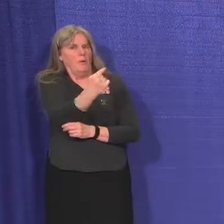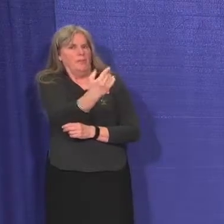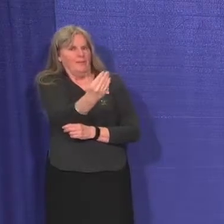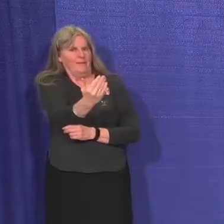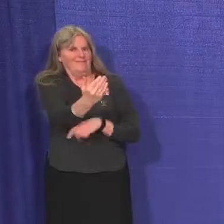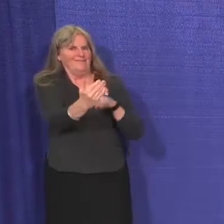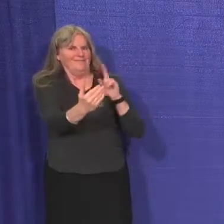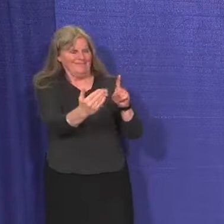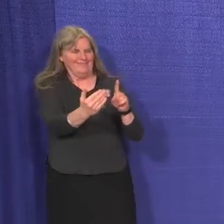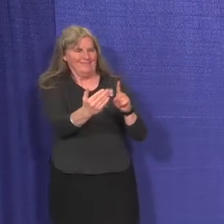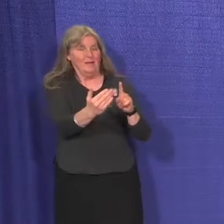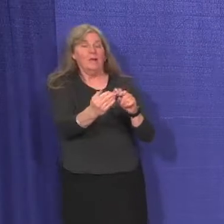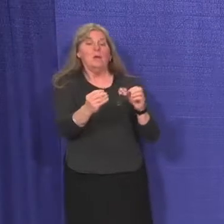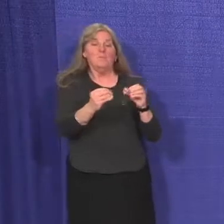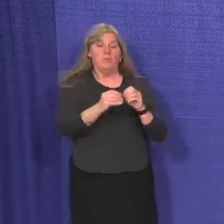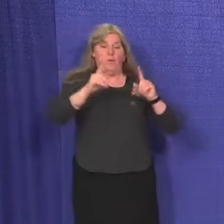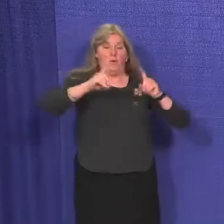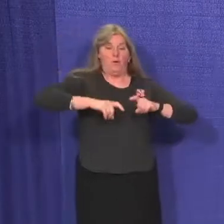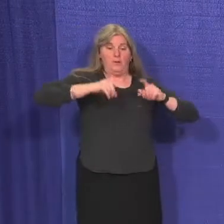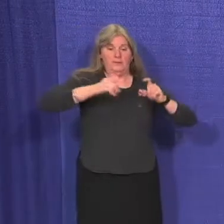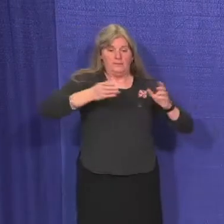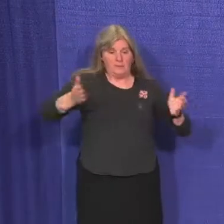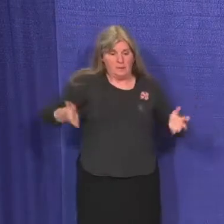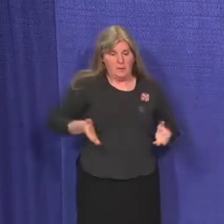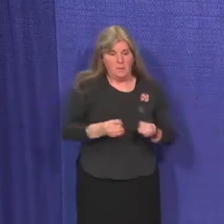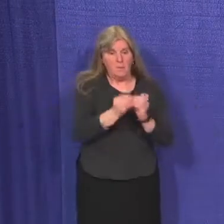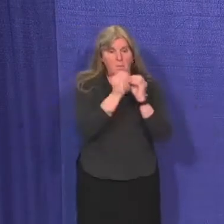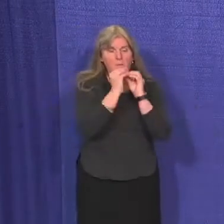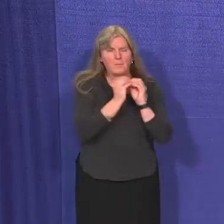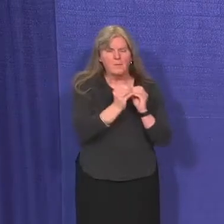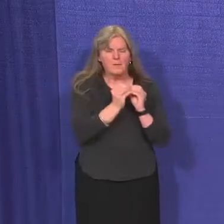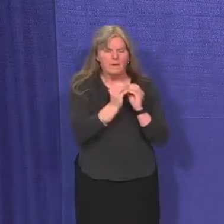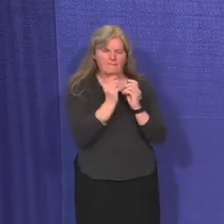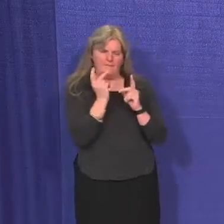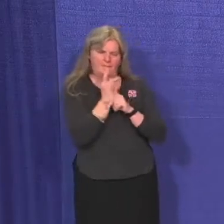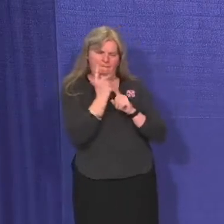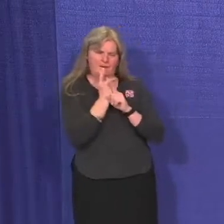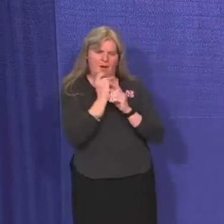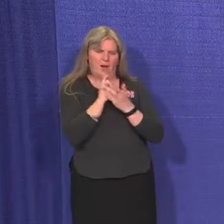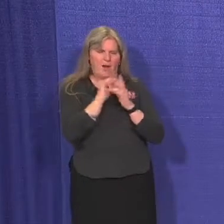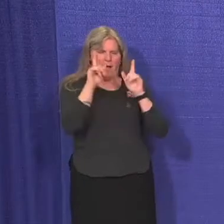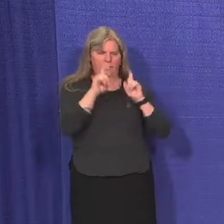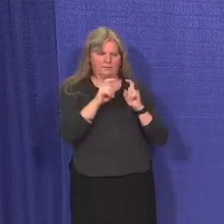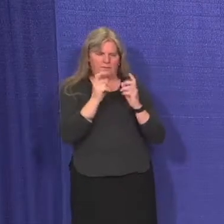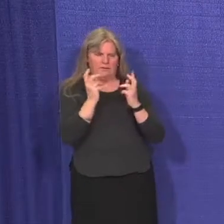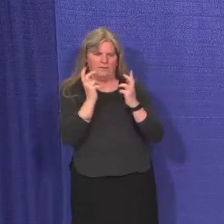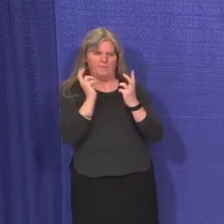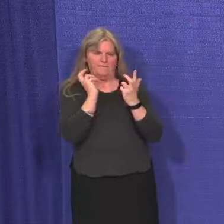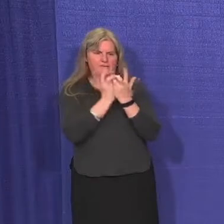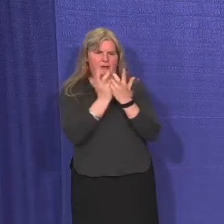I think the premier spoke well to the point that testing